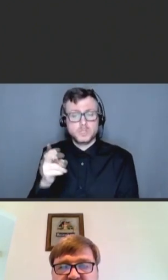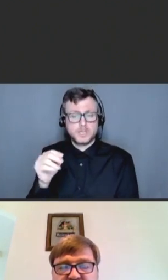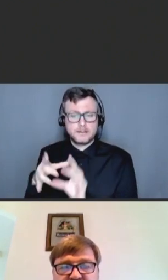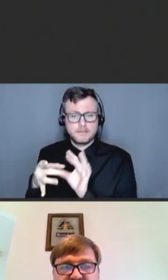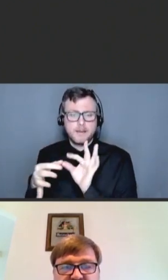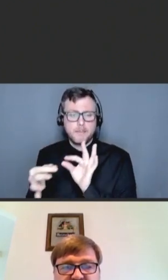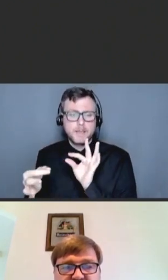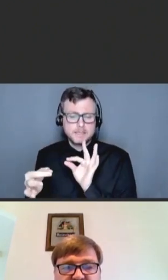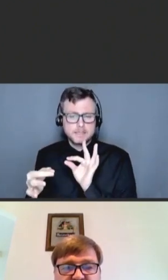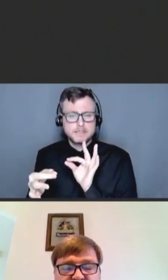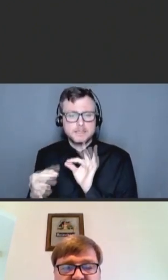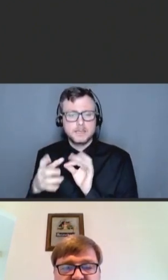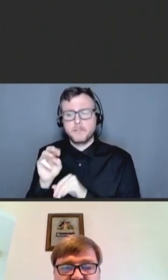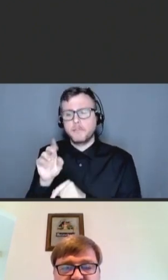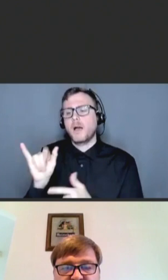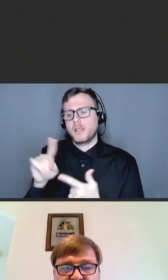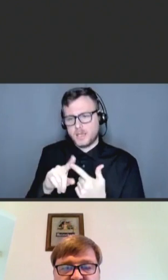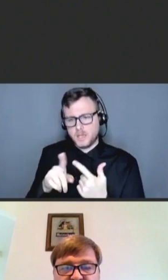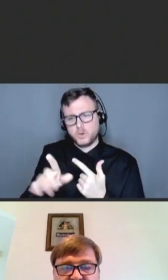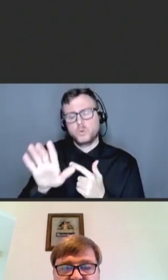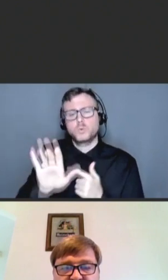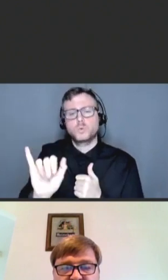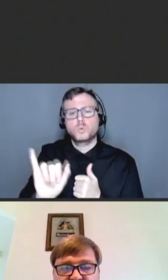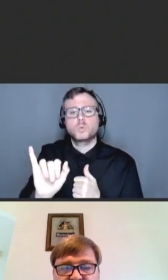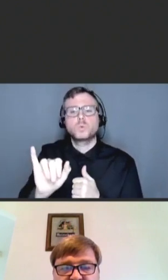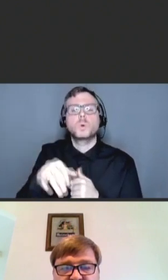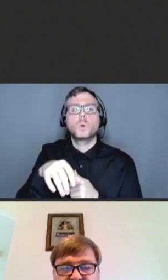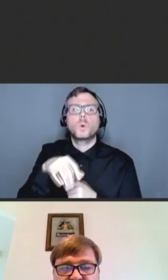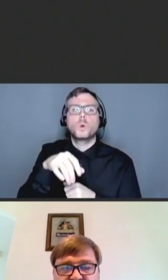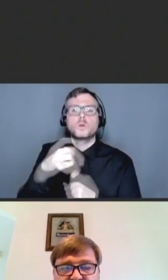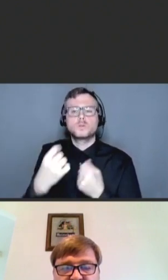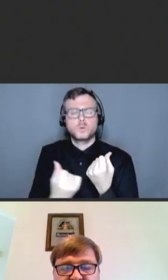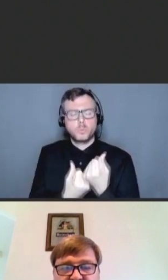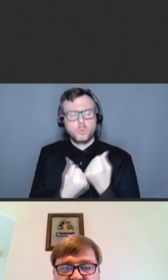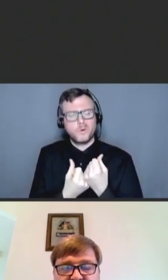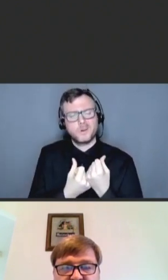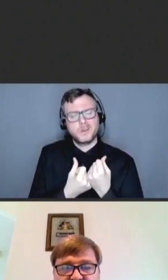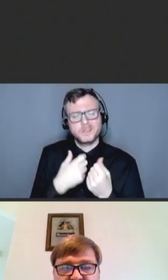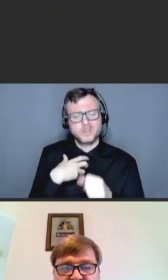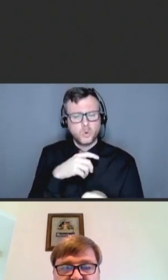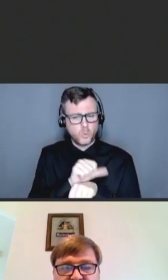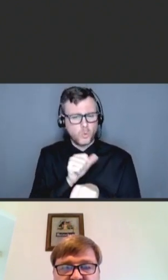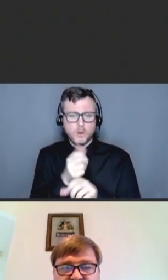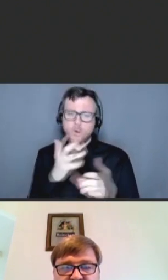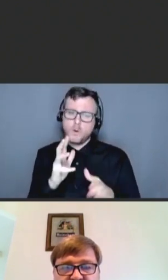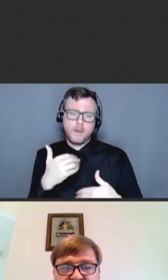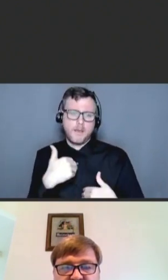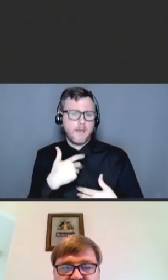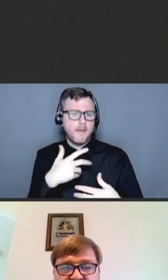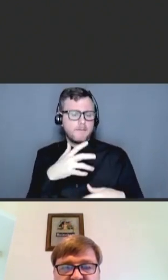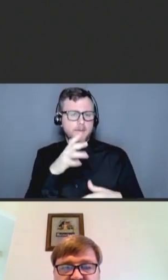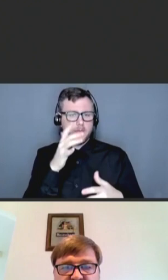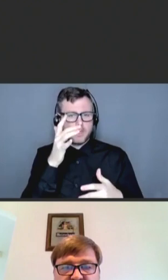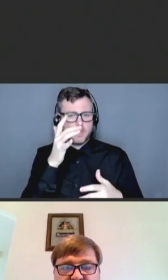and Molly Howell's about supporting work on existing vaccines, and pertussis, flu,